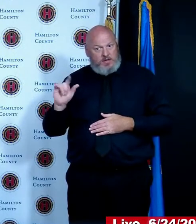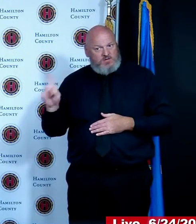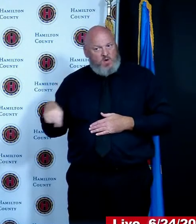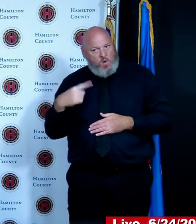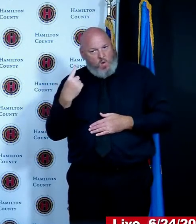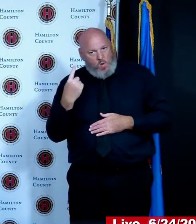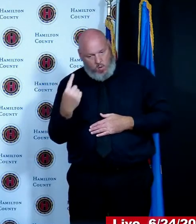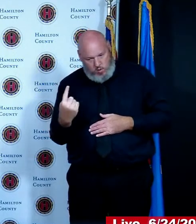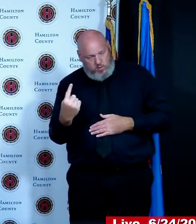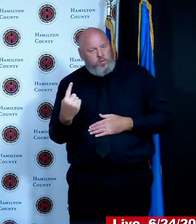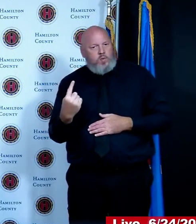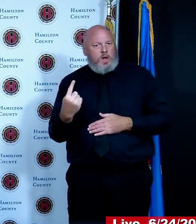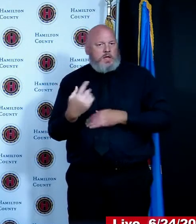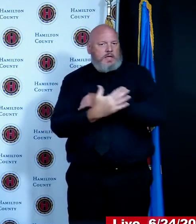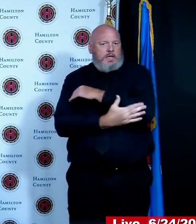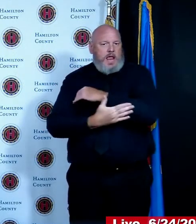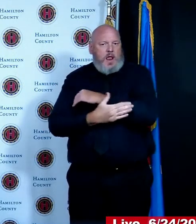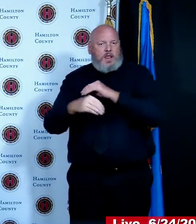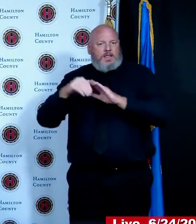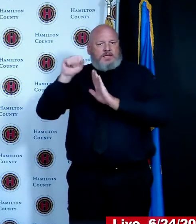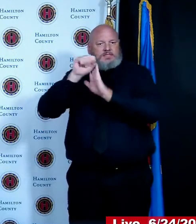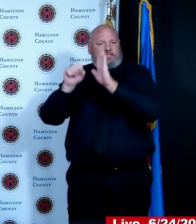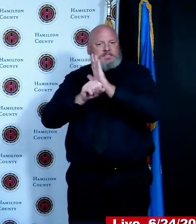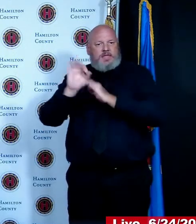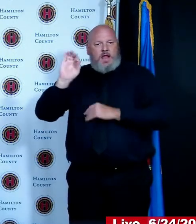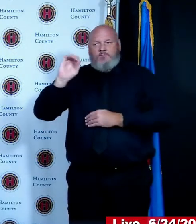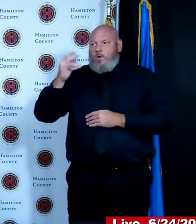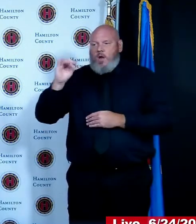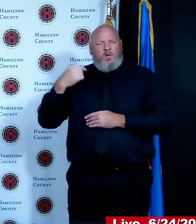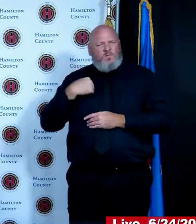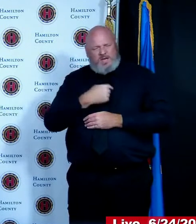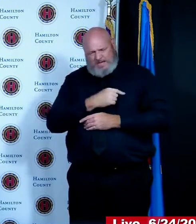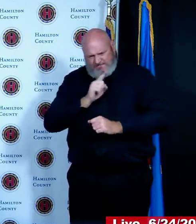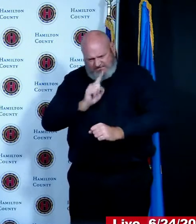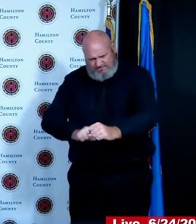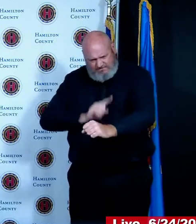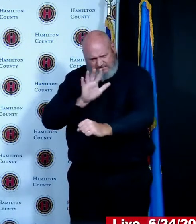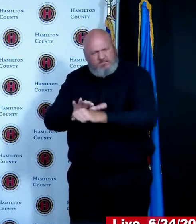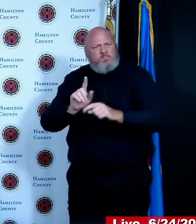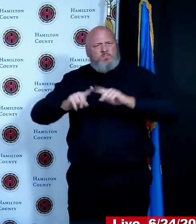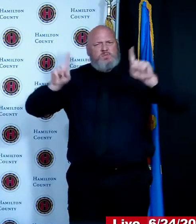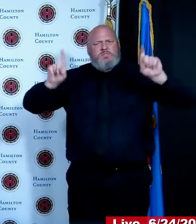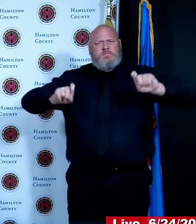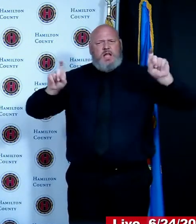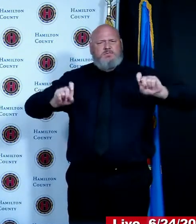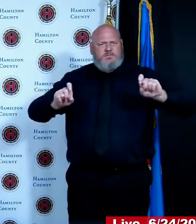but so you can see how these things will kind of dovetail so the pop up sites